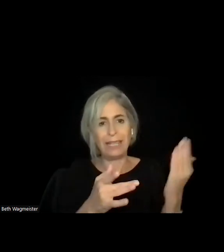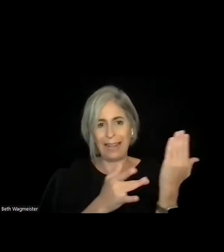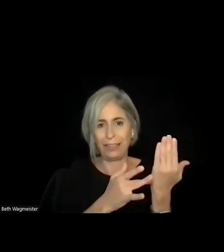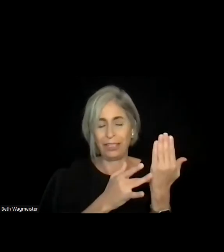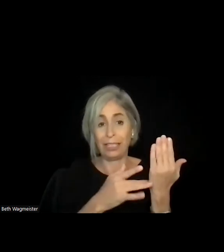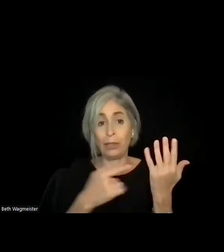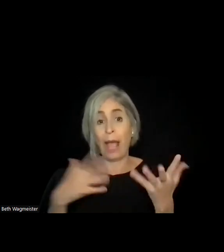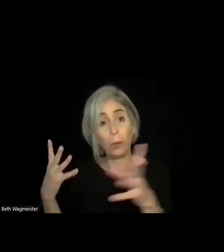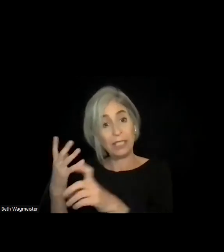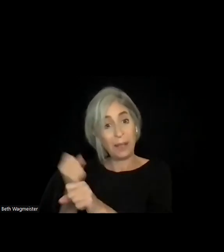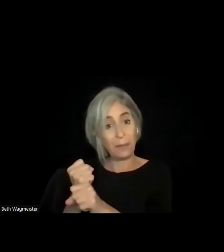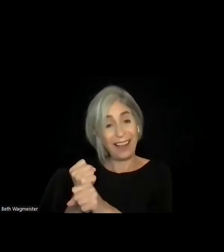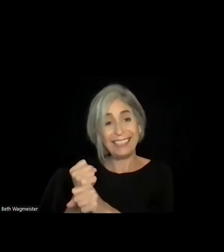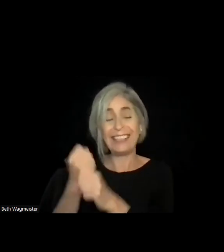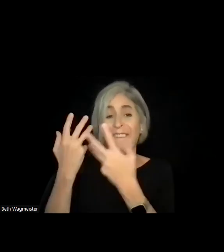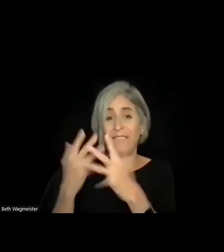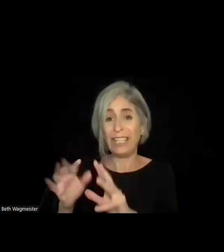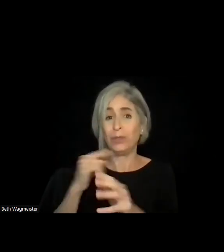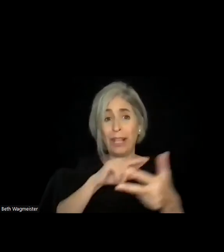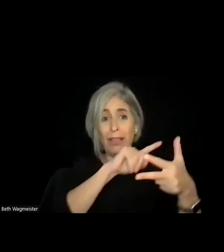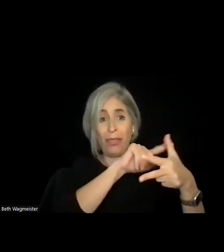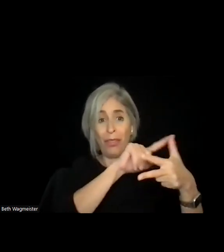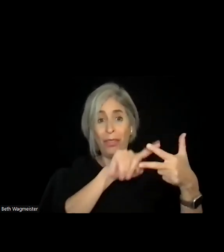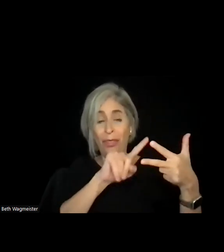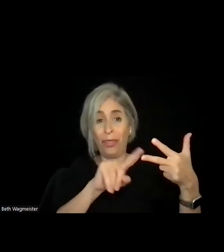lifetime when a person needs it, it is also very important.